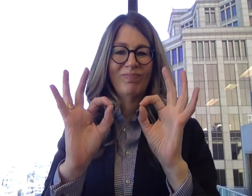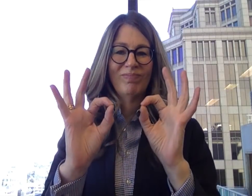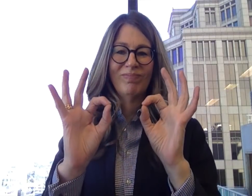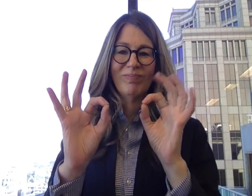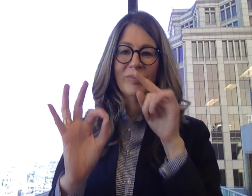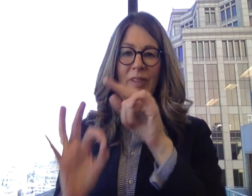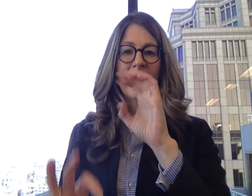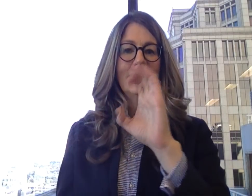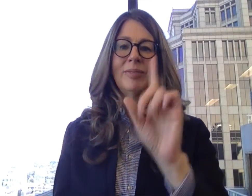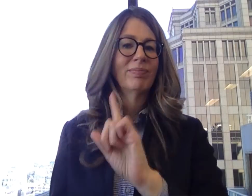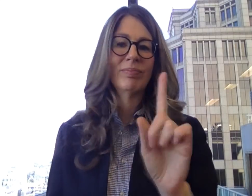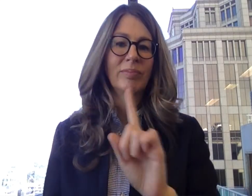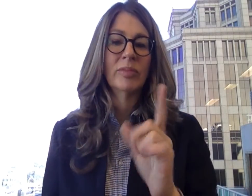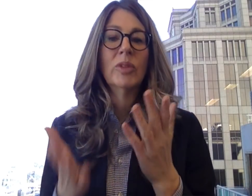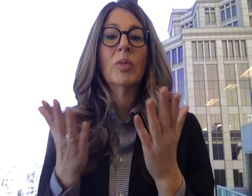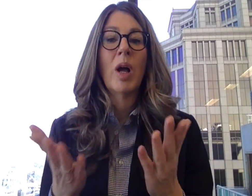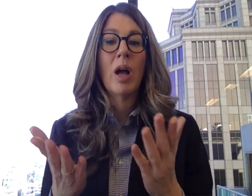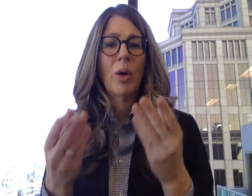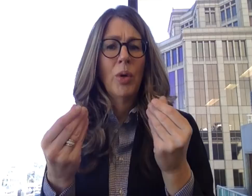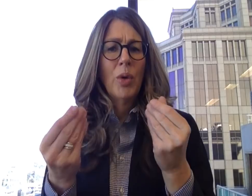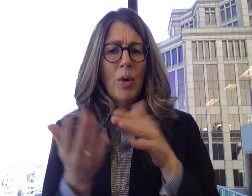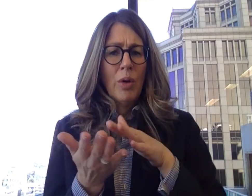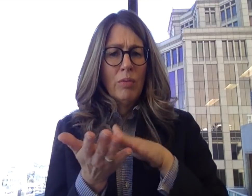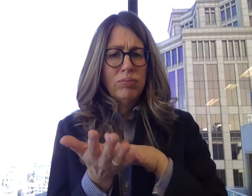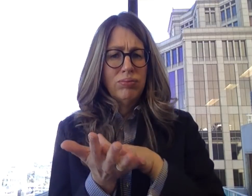that an Extraordinary Congress is in the best interests